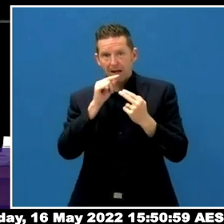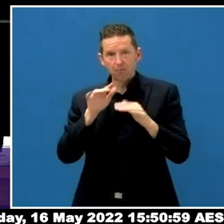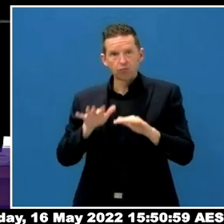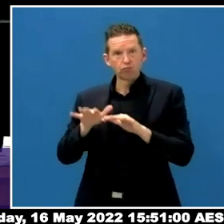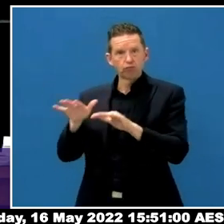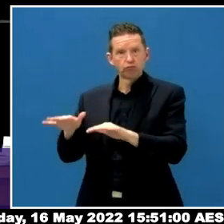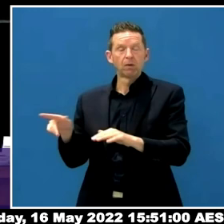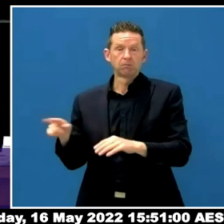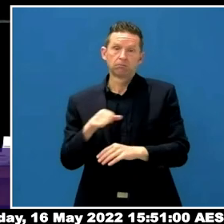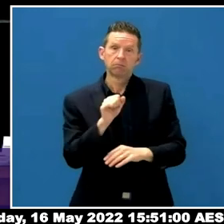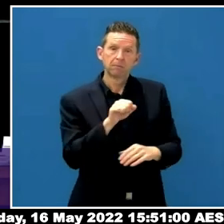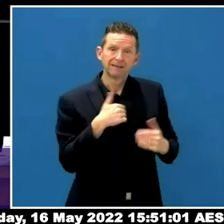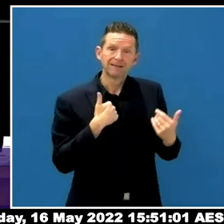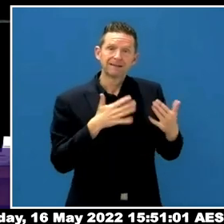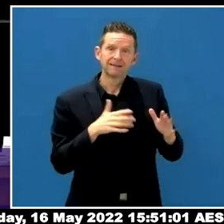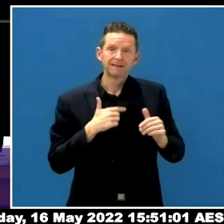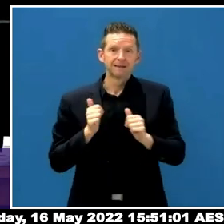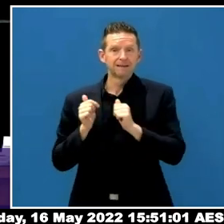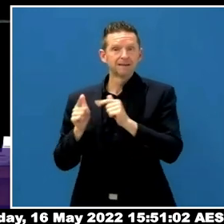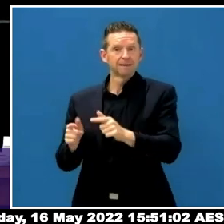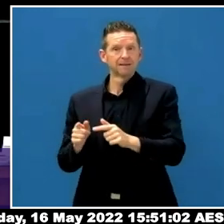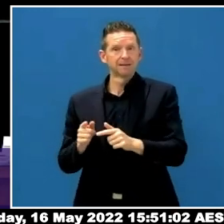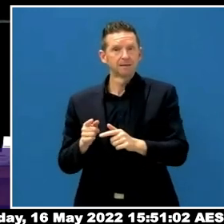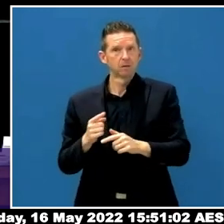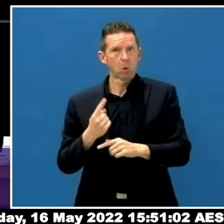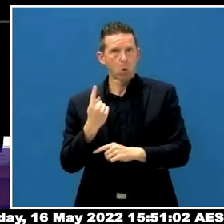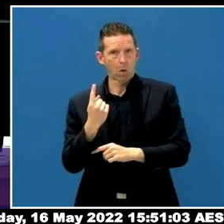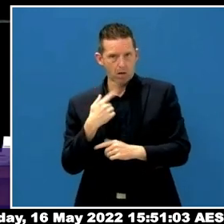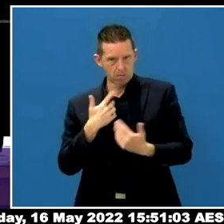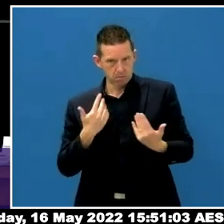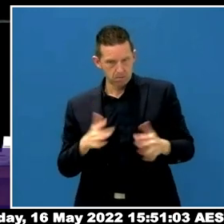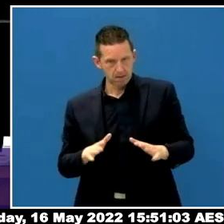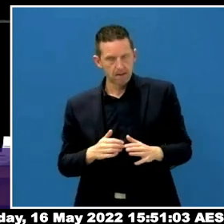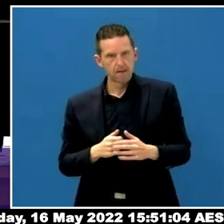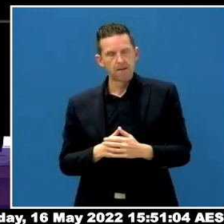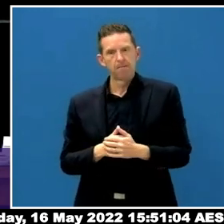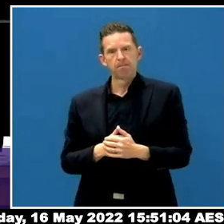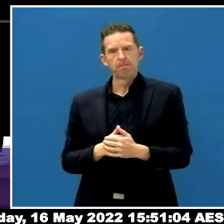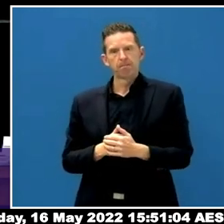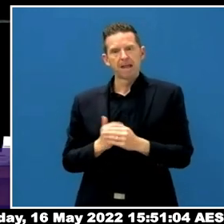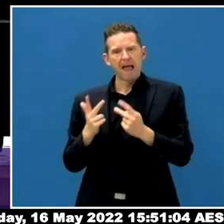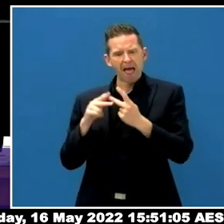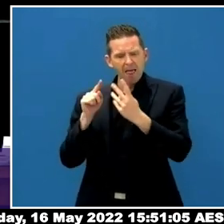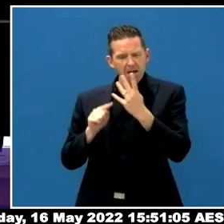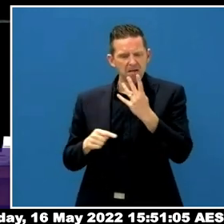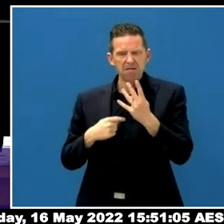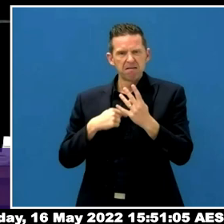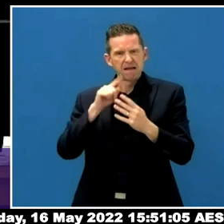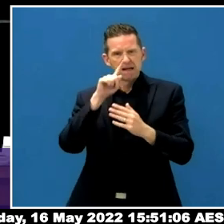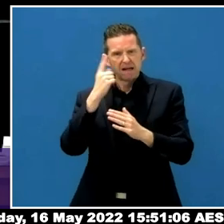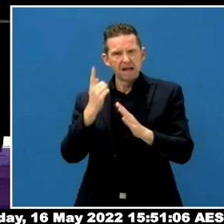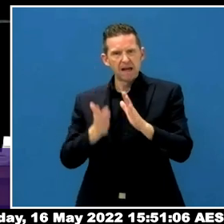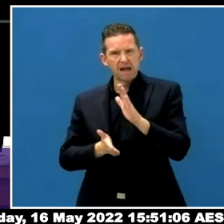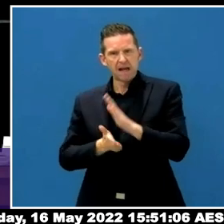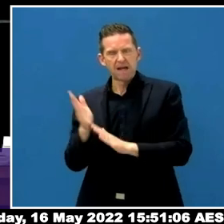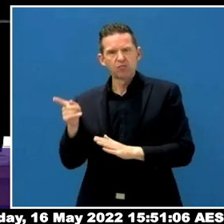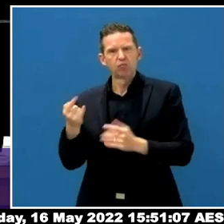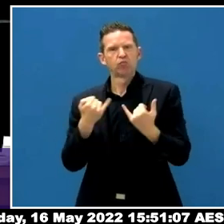We weren't able to attend others because they were at night and we just didn't have